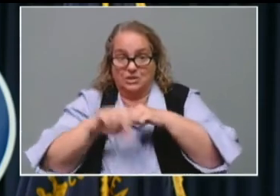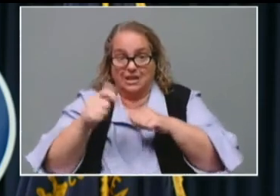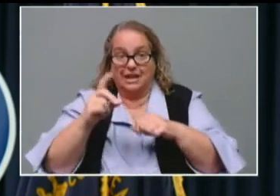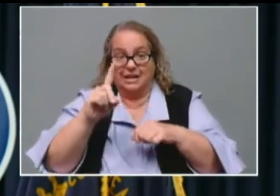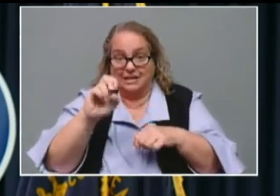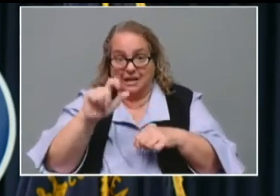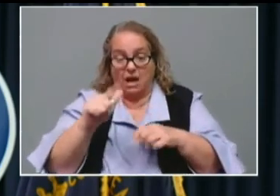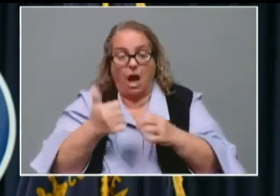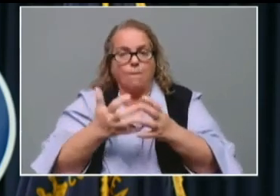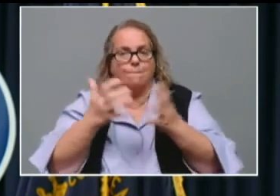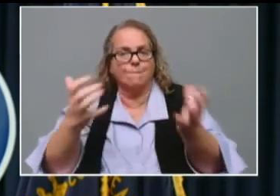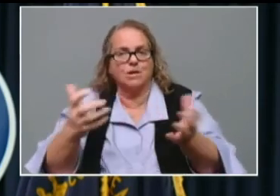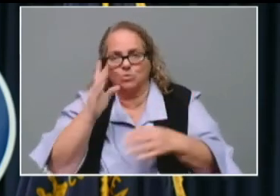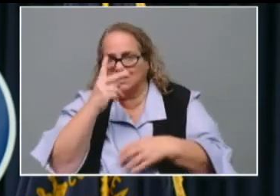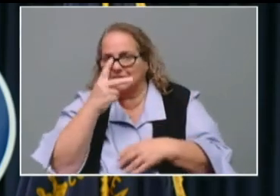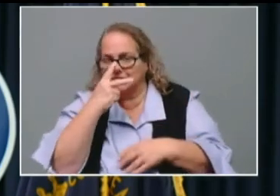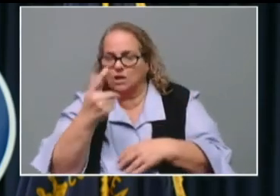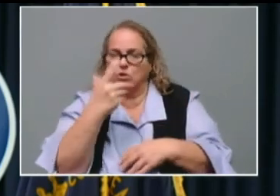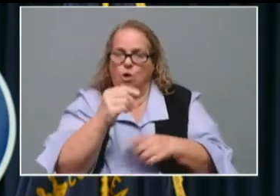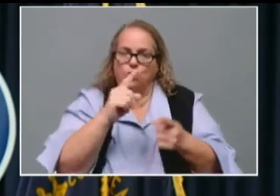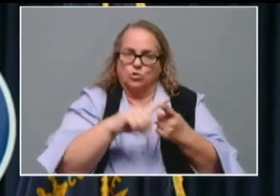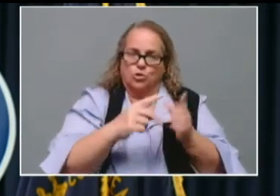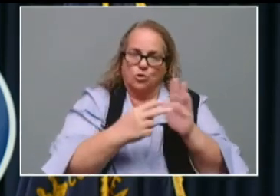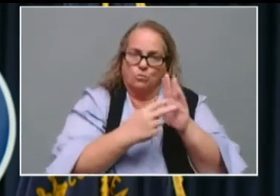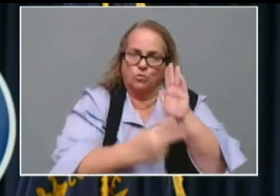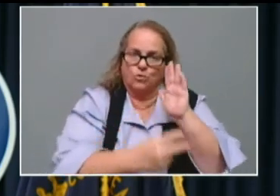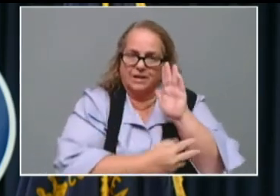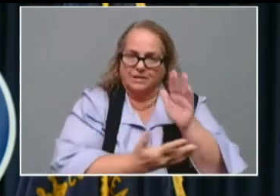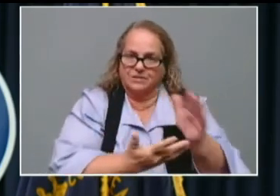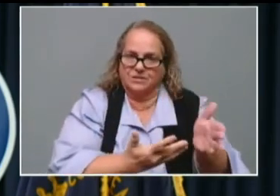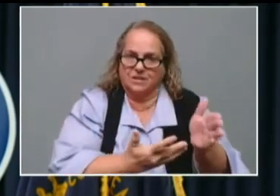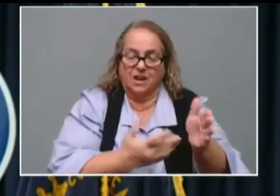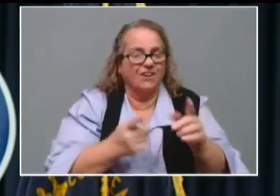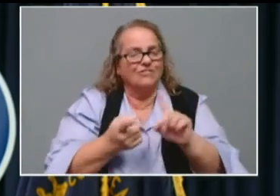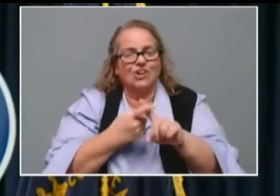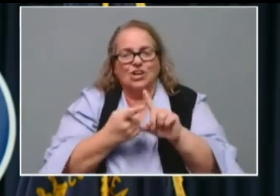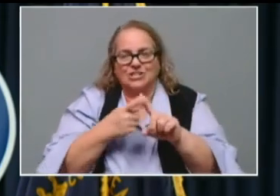it's got to start with the, with the application. Um, but, but I, I believe